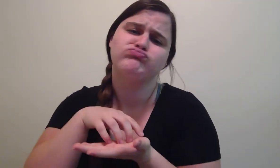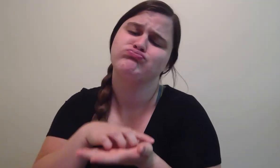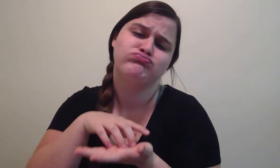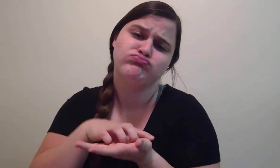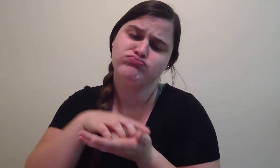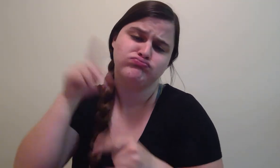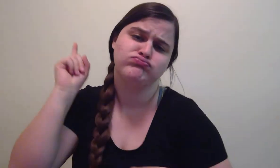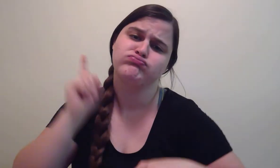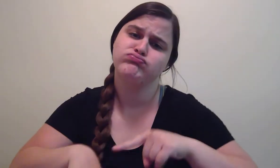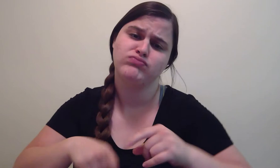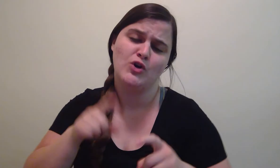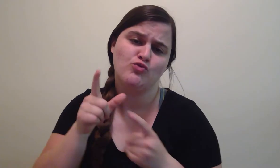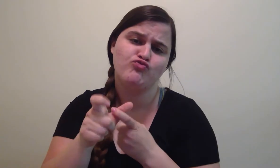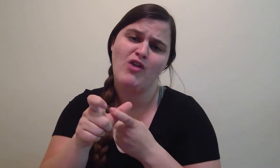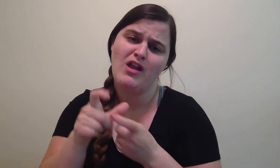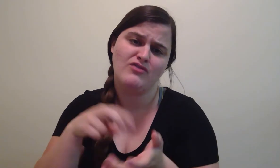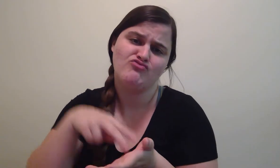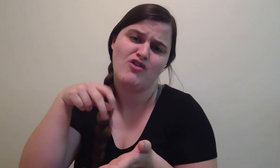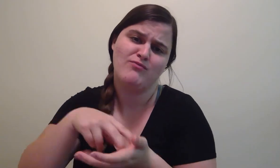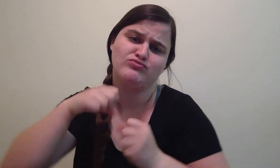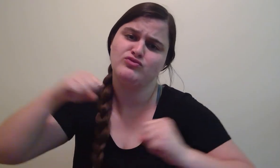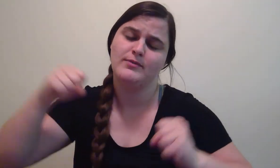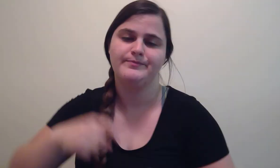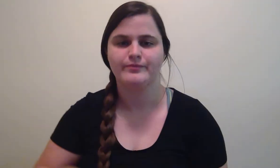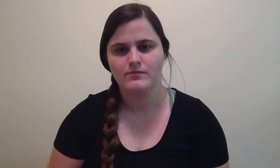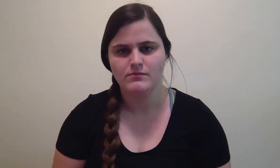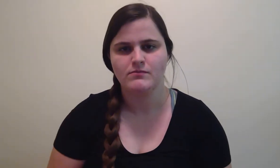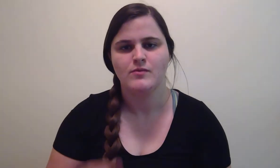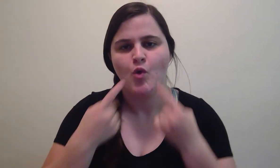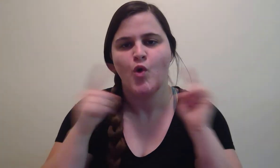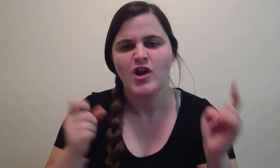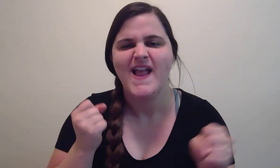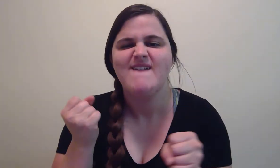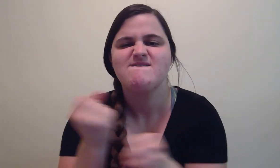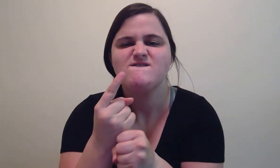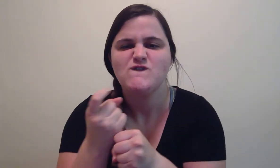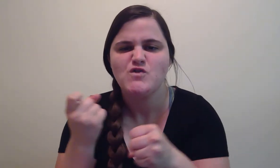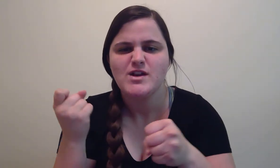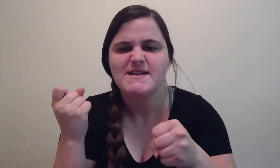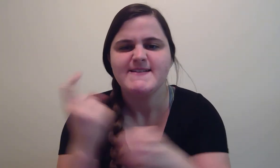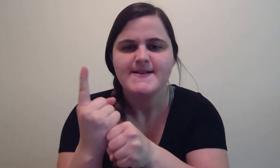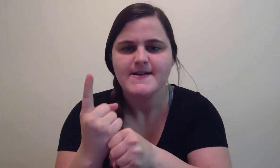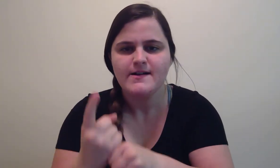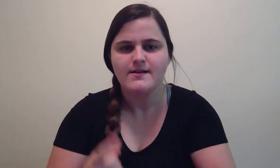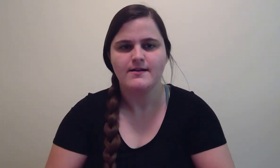from the strain if she ran or jumped or stretched. It worked. Every year.